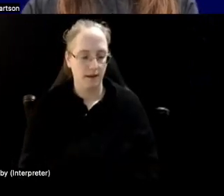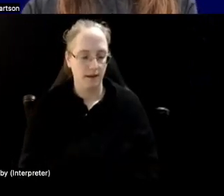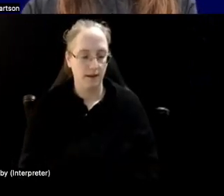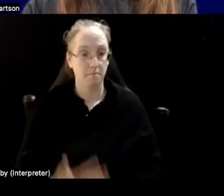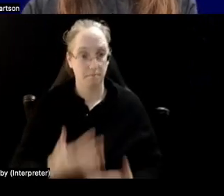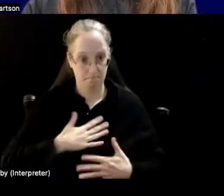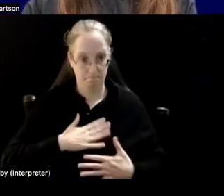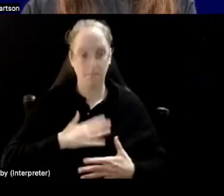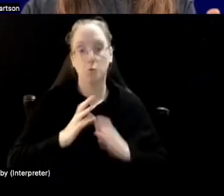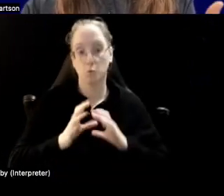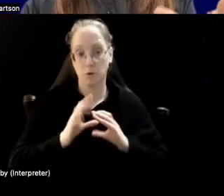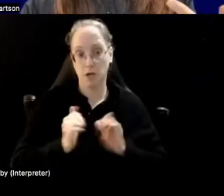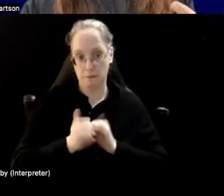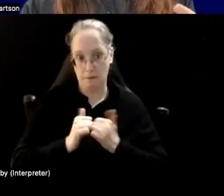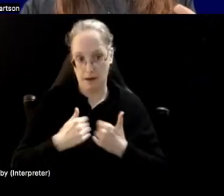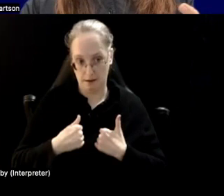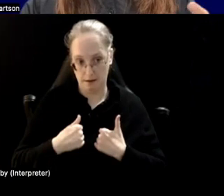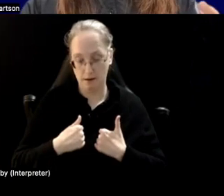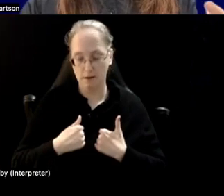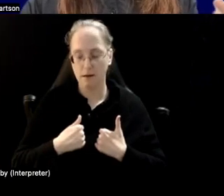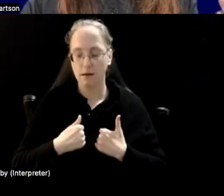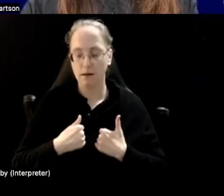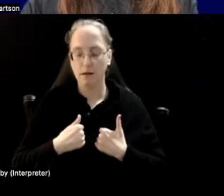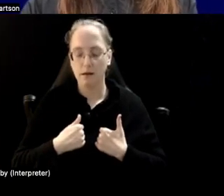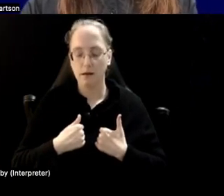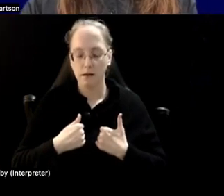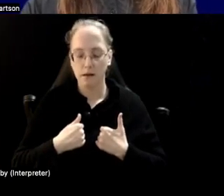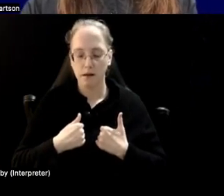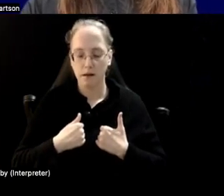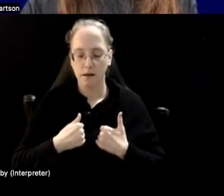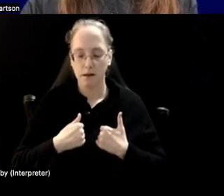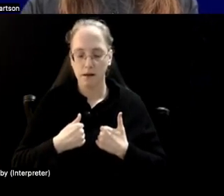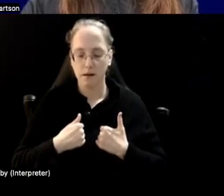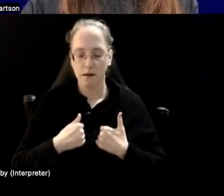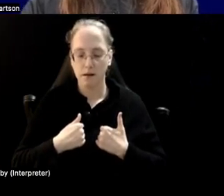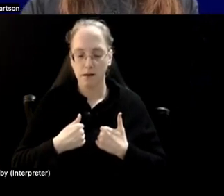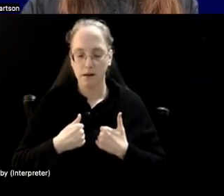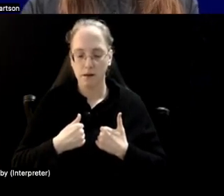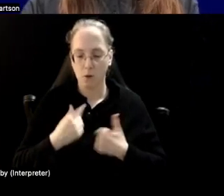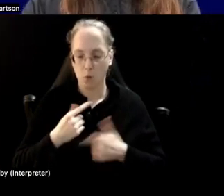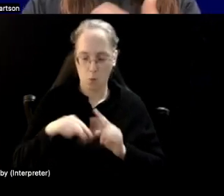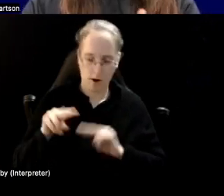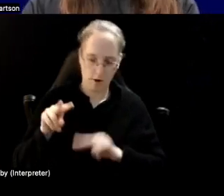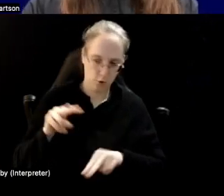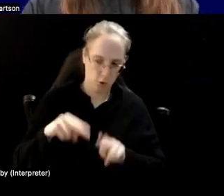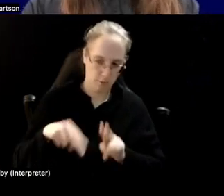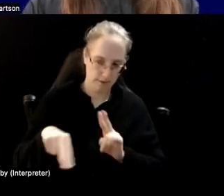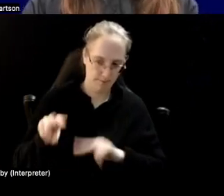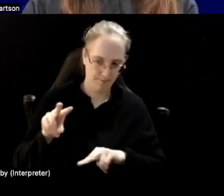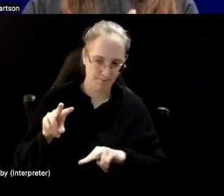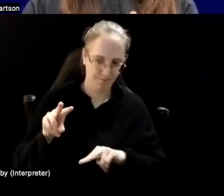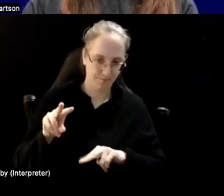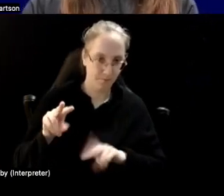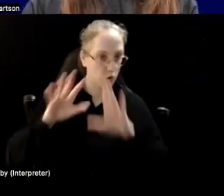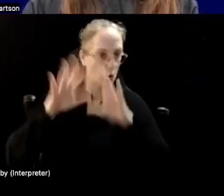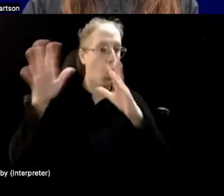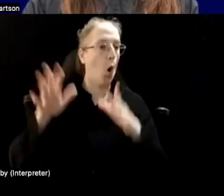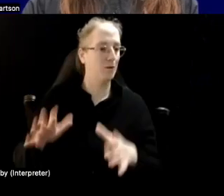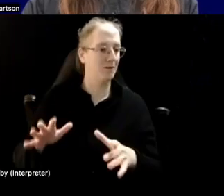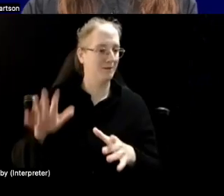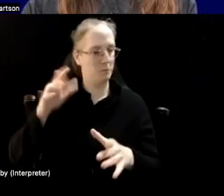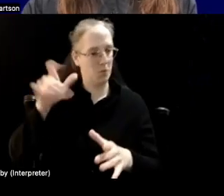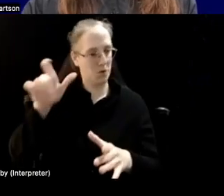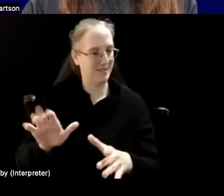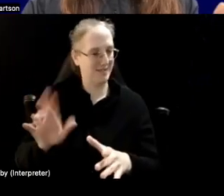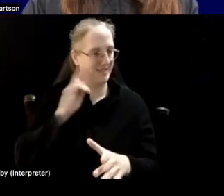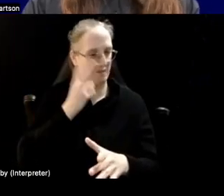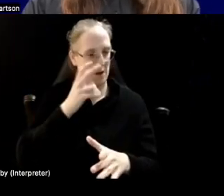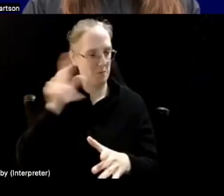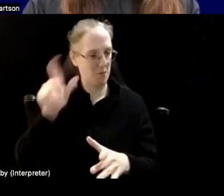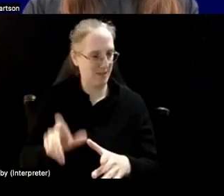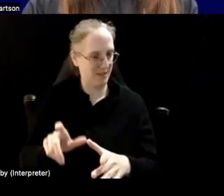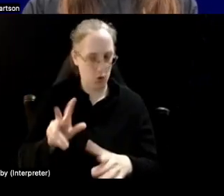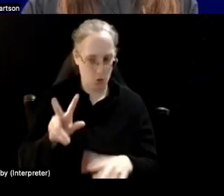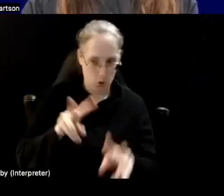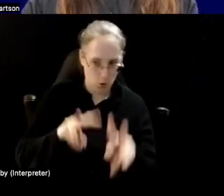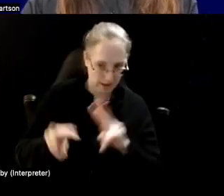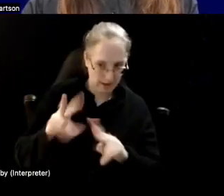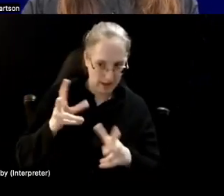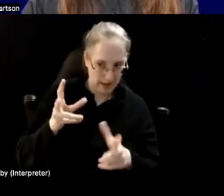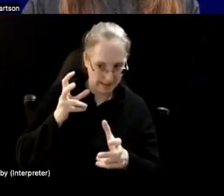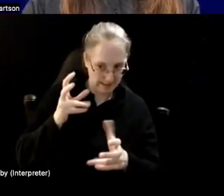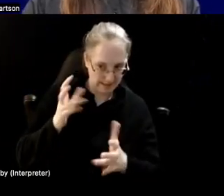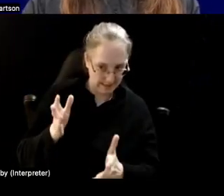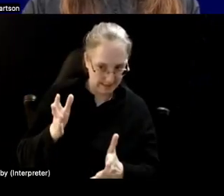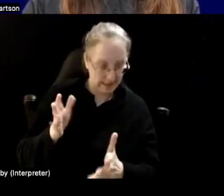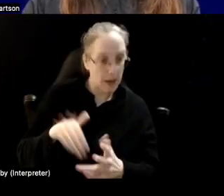are observing the whole of the deafblind person, so we're looking and listening, but we're also